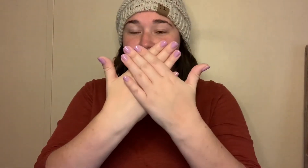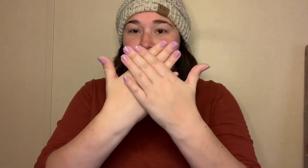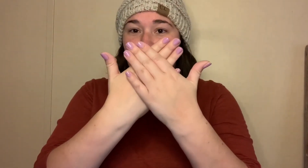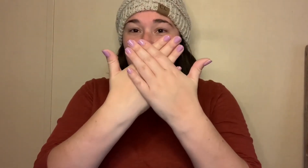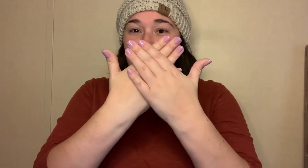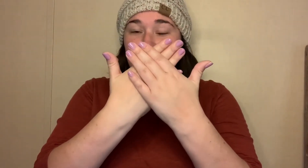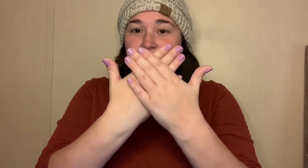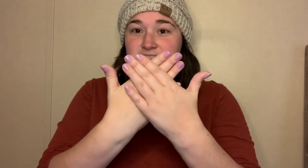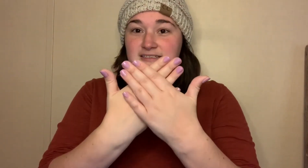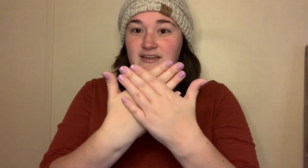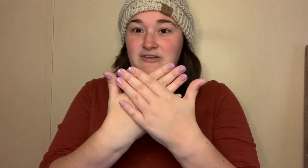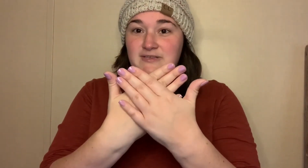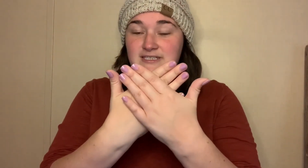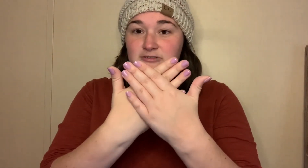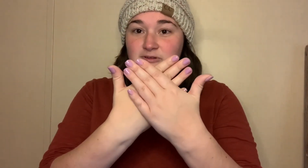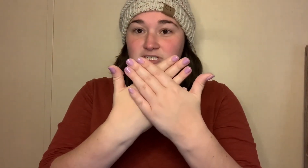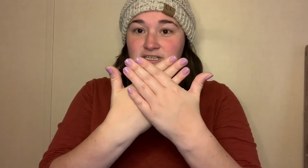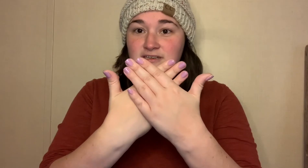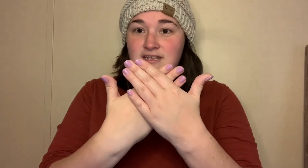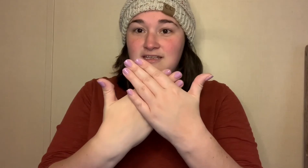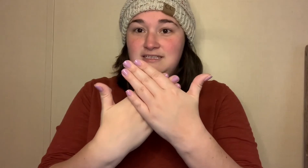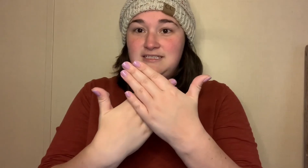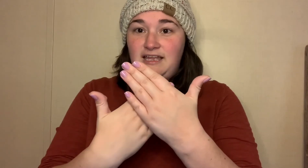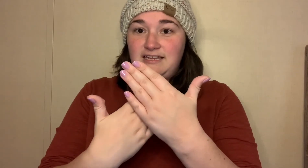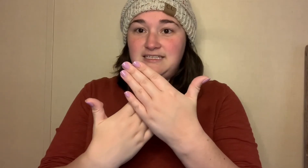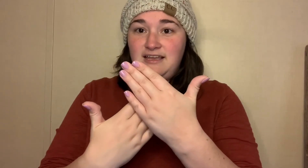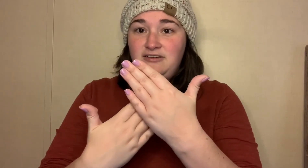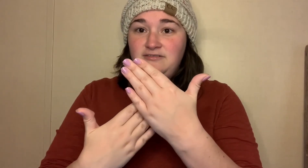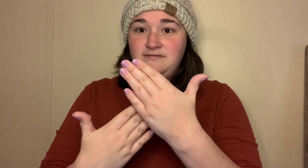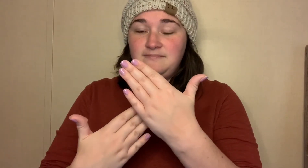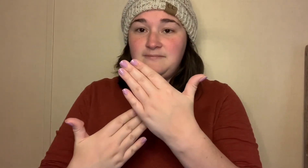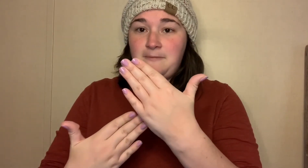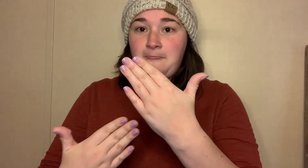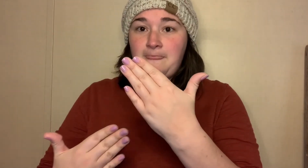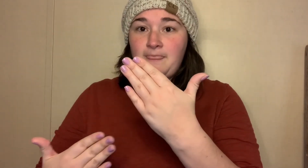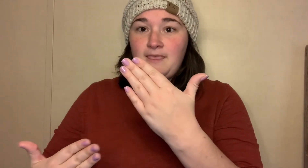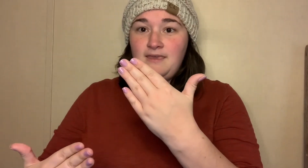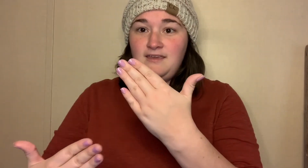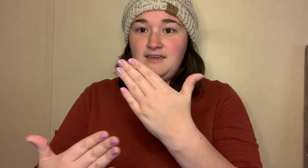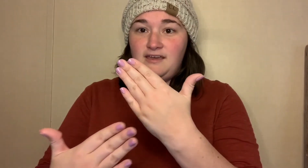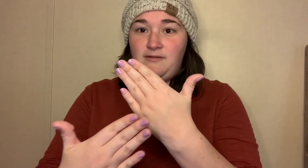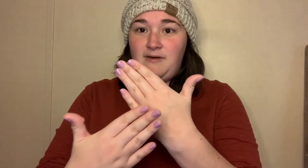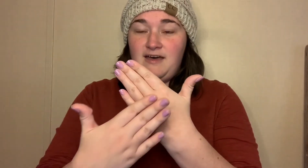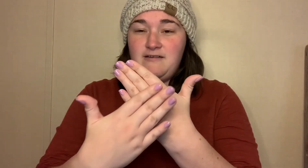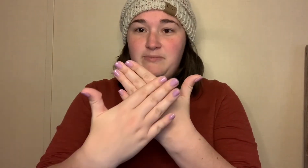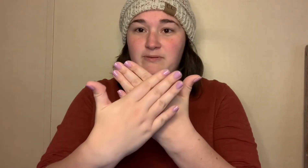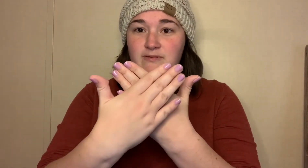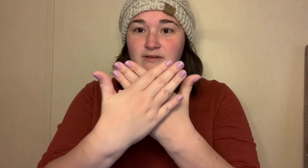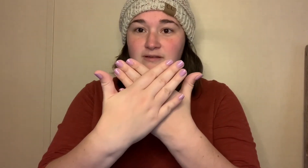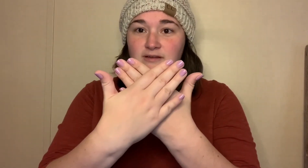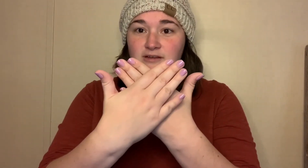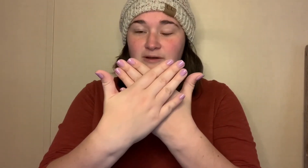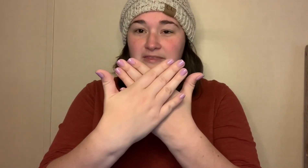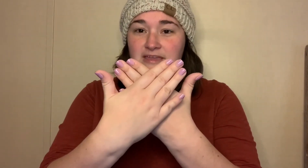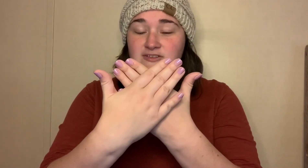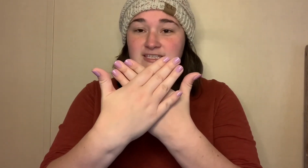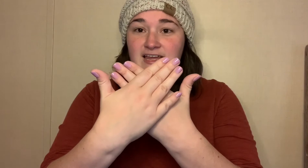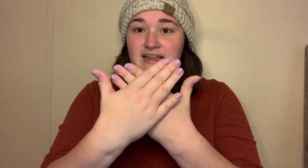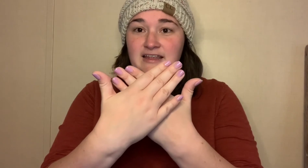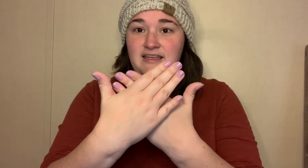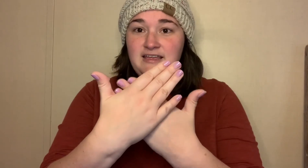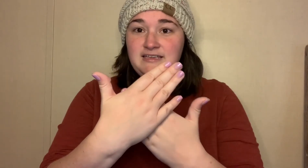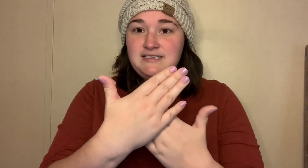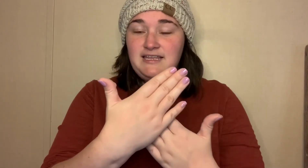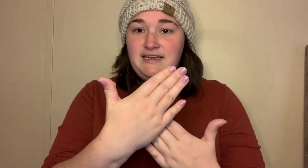way so this i'll do it in slow motion slide down come up around the other side slide down